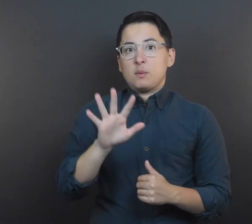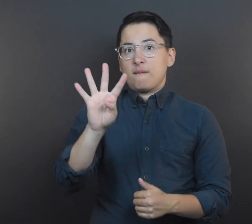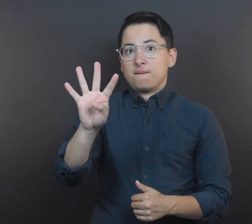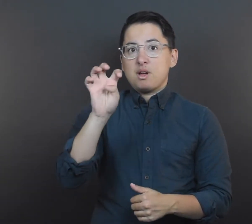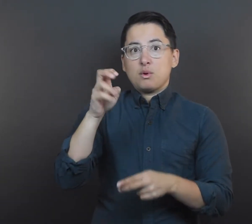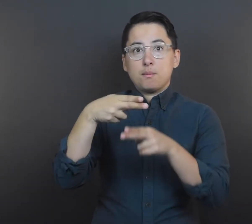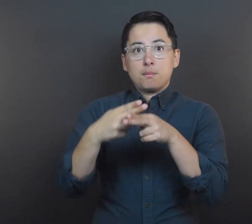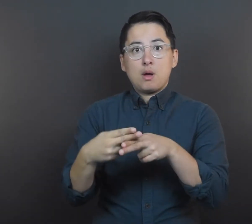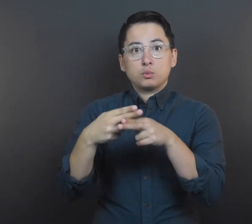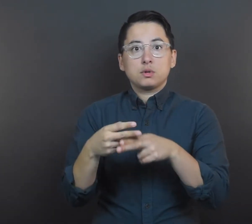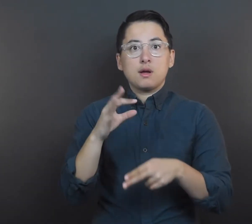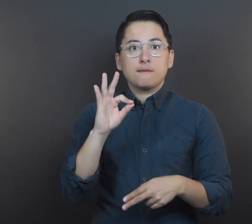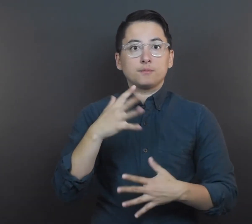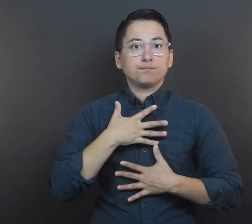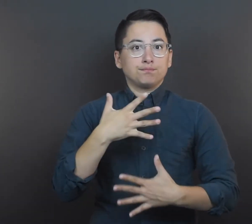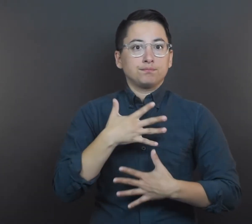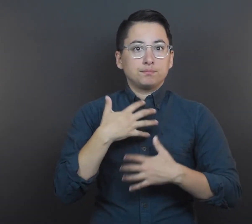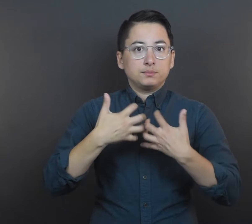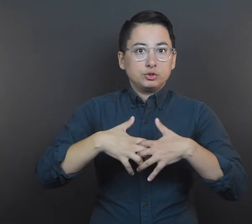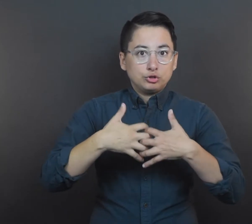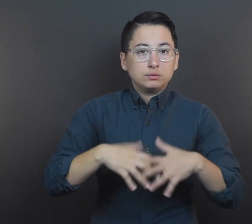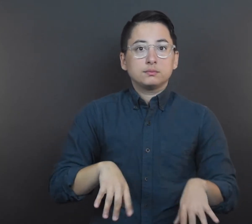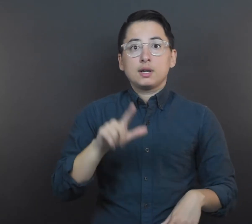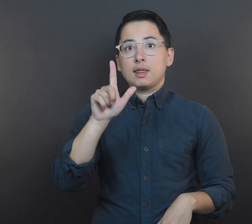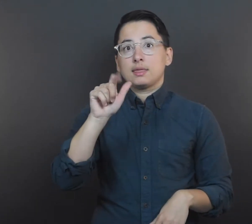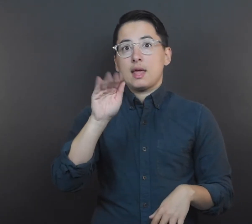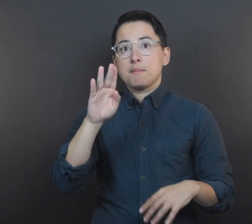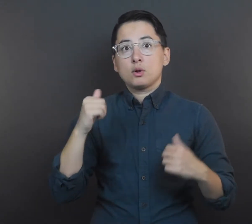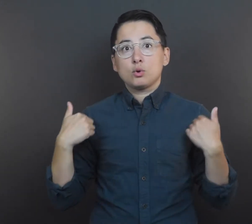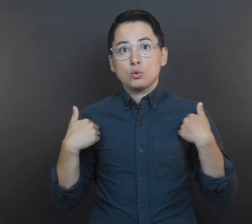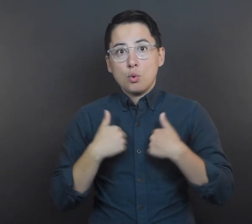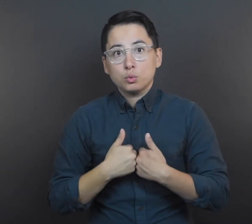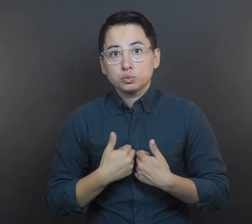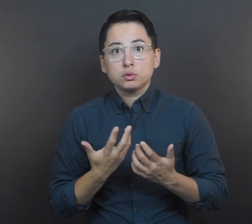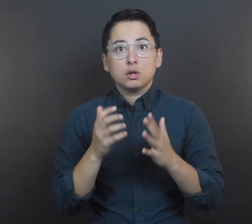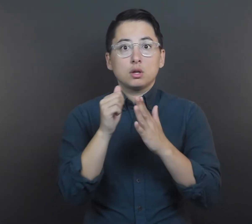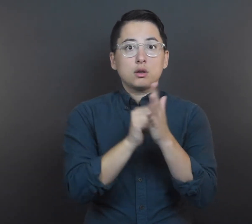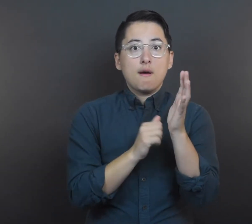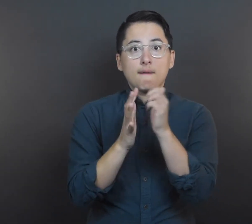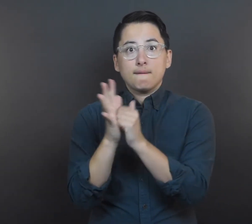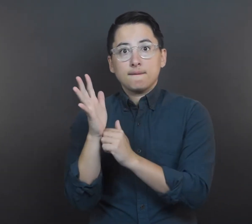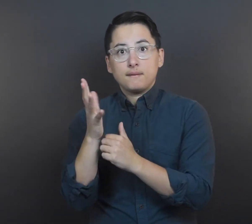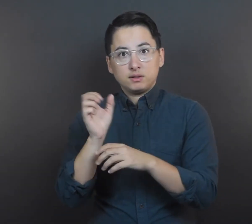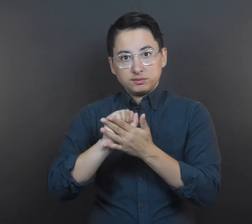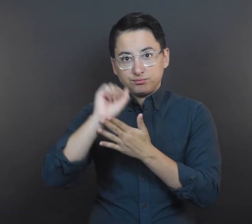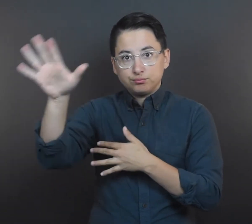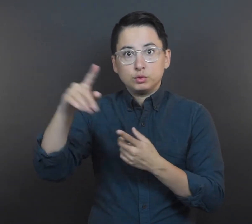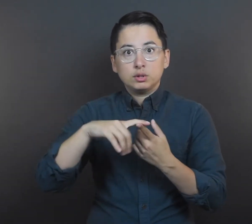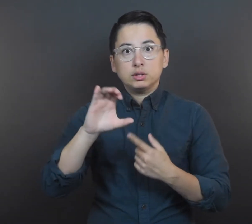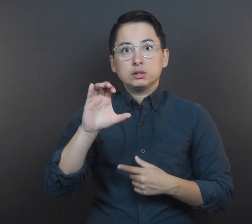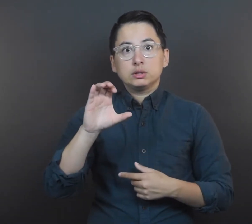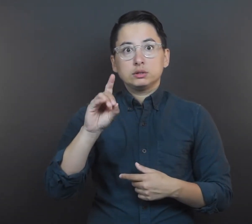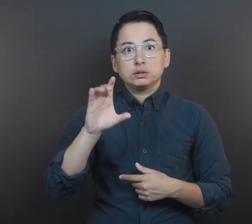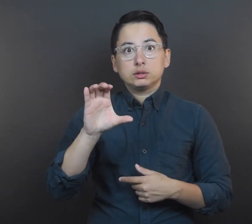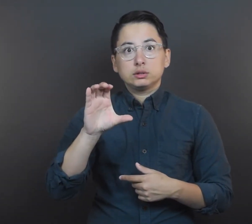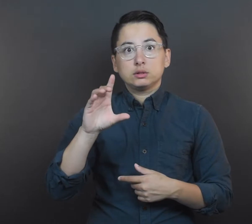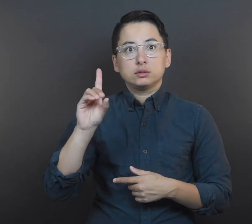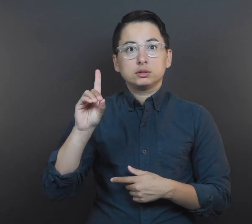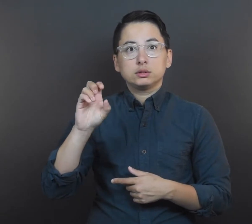About 400 pounds of respirators, lab coats, and gloves were shipped to CDC’s Dengue